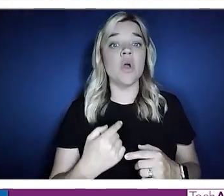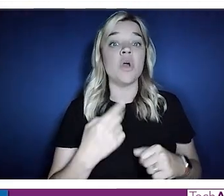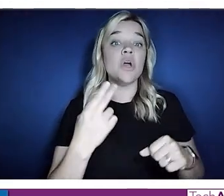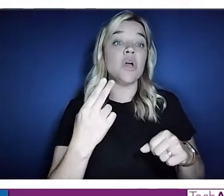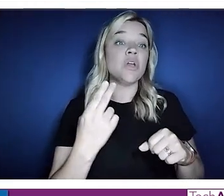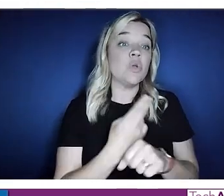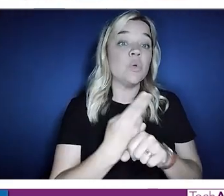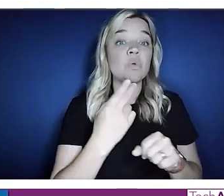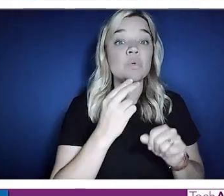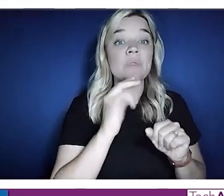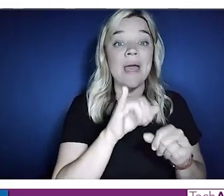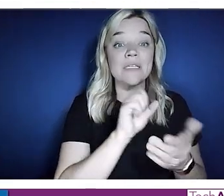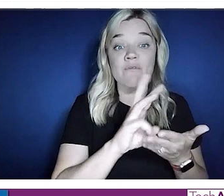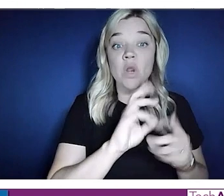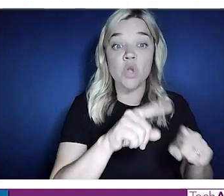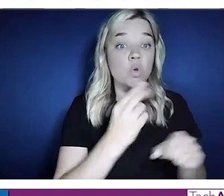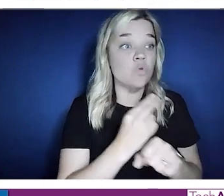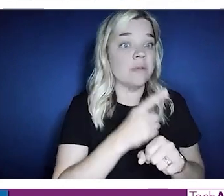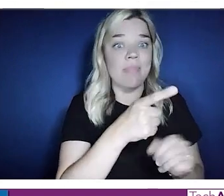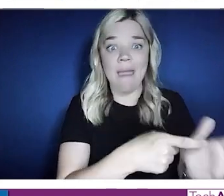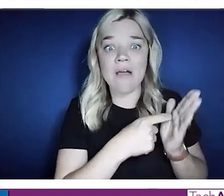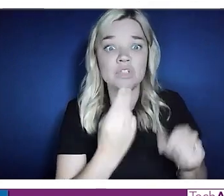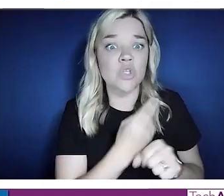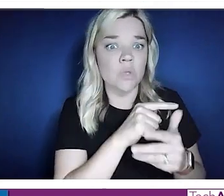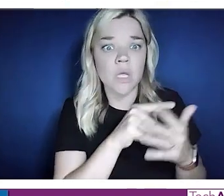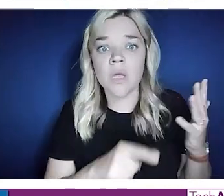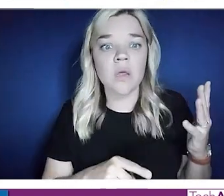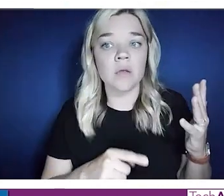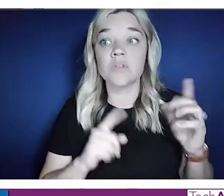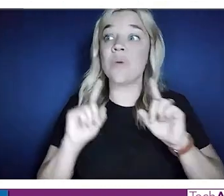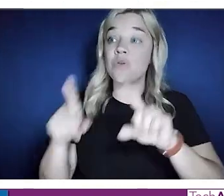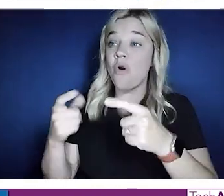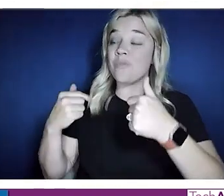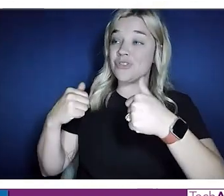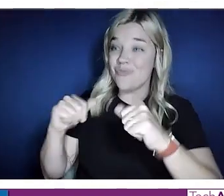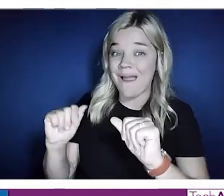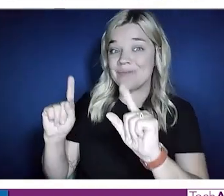Go use it with your students. They have to do this. And then we would go and get on it and we could not use it.